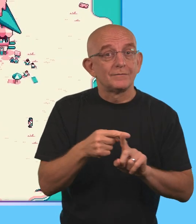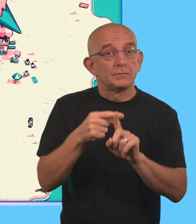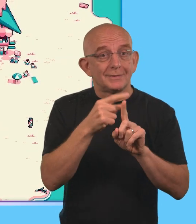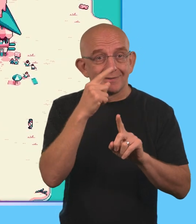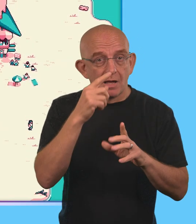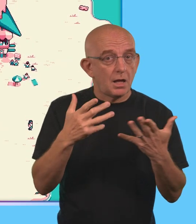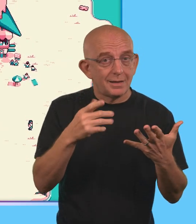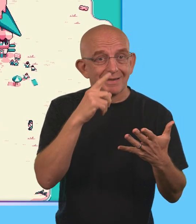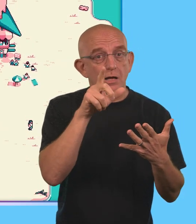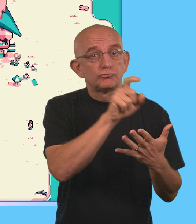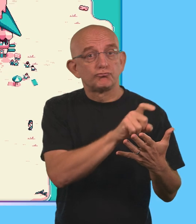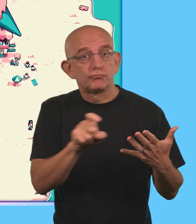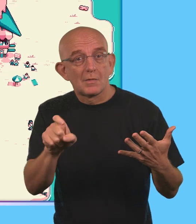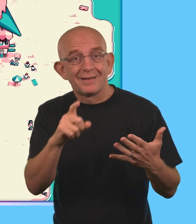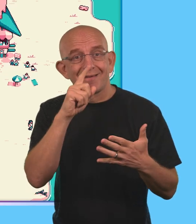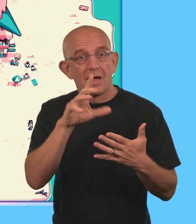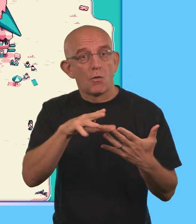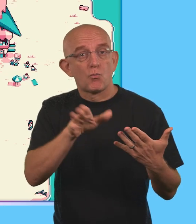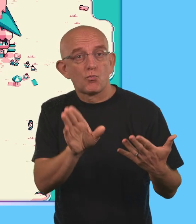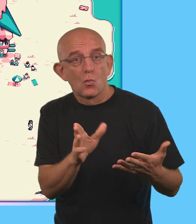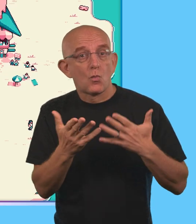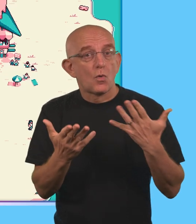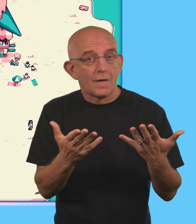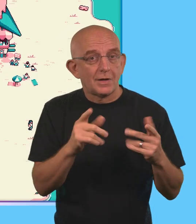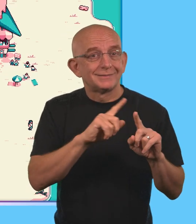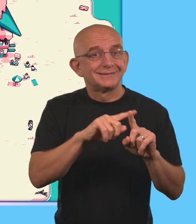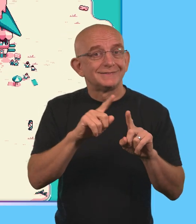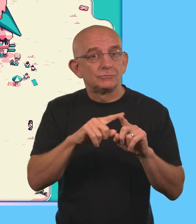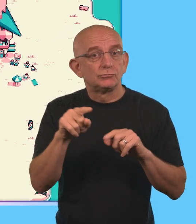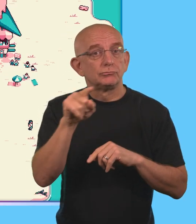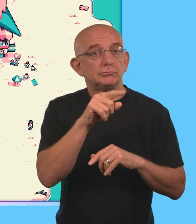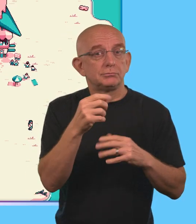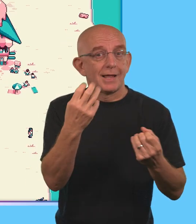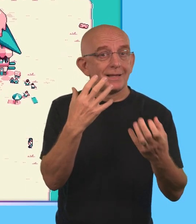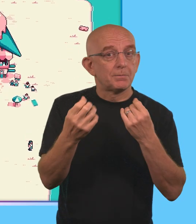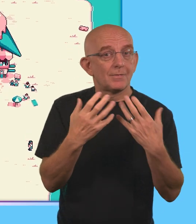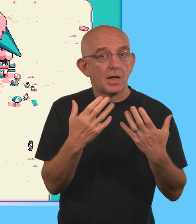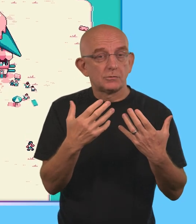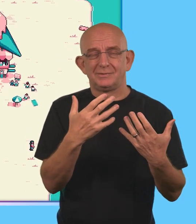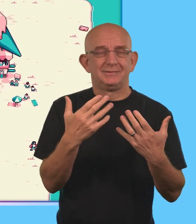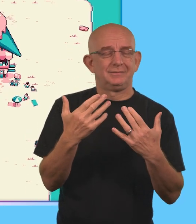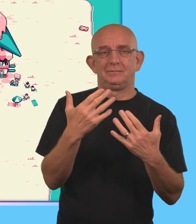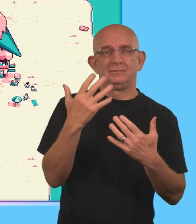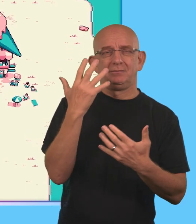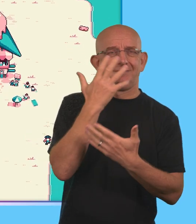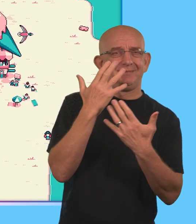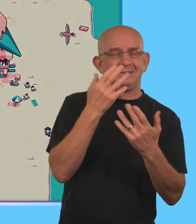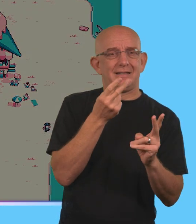The drag and drop can be deactivated, as well as the animations if they turn out to be annoying or distracting.